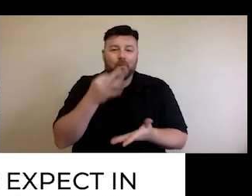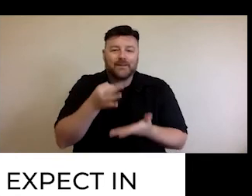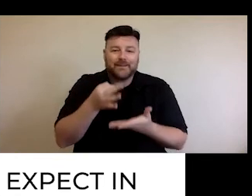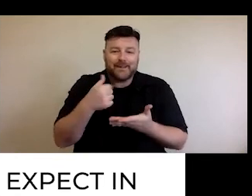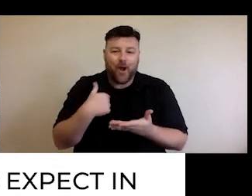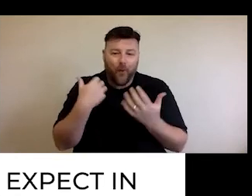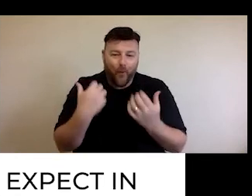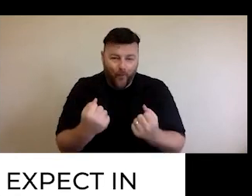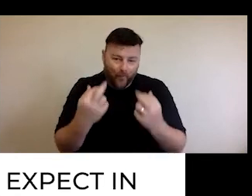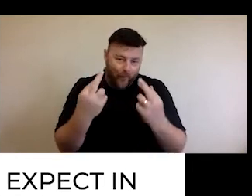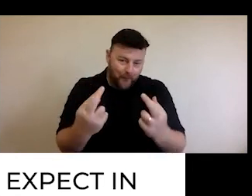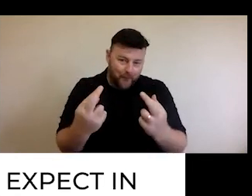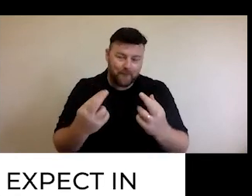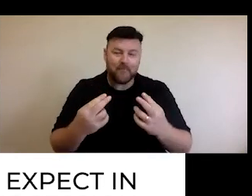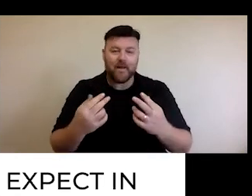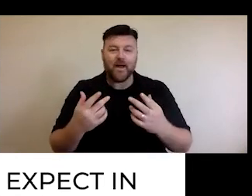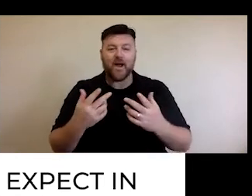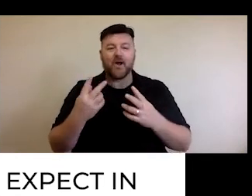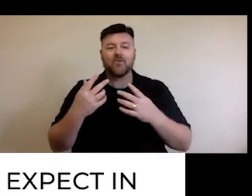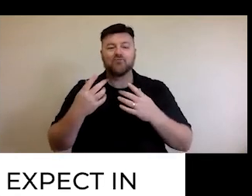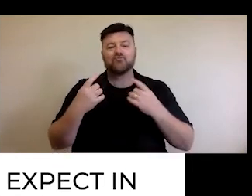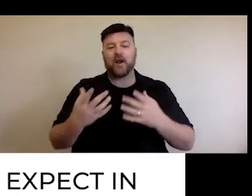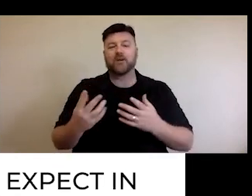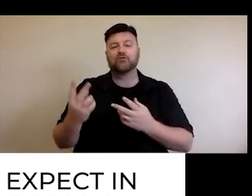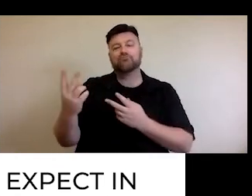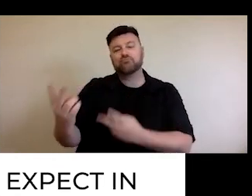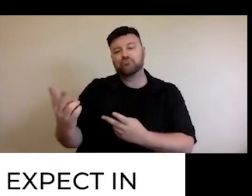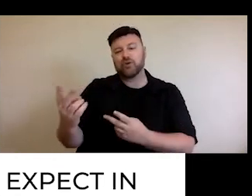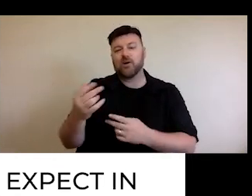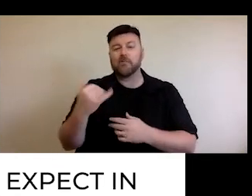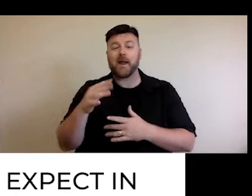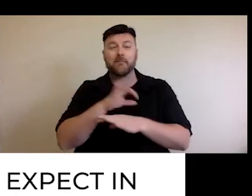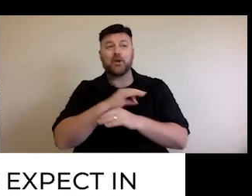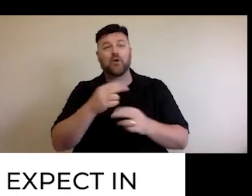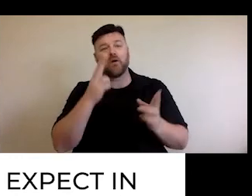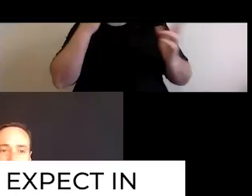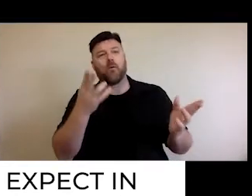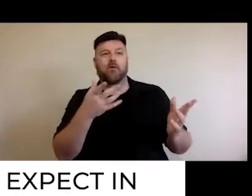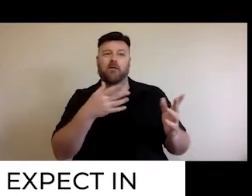conversation which might not be about strategy-as-usual. In the